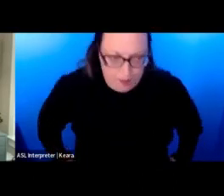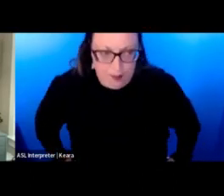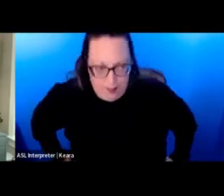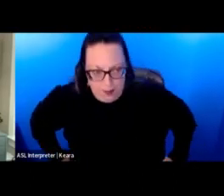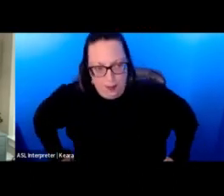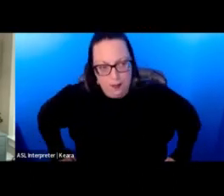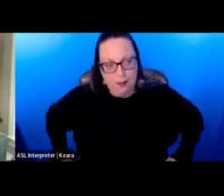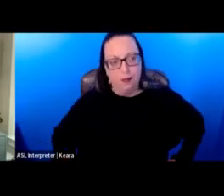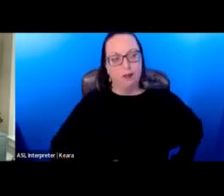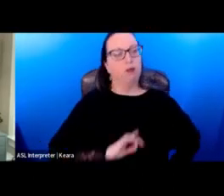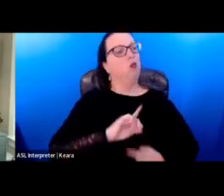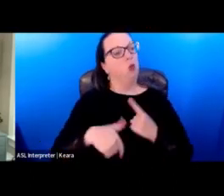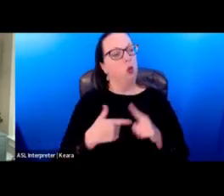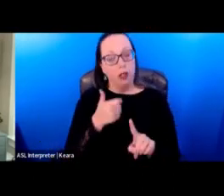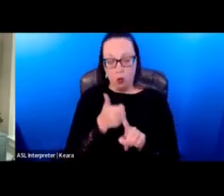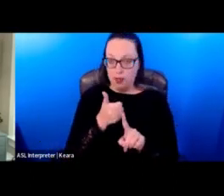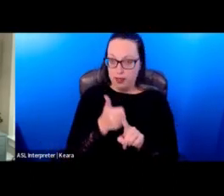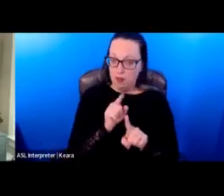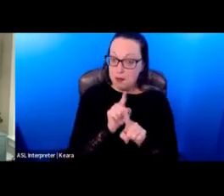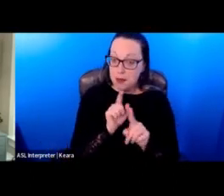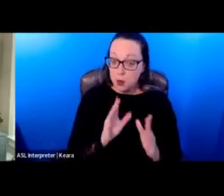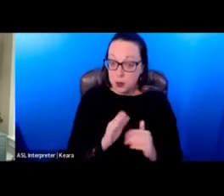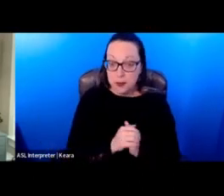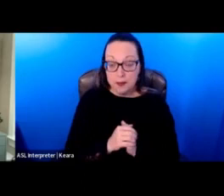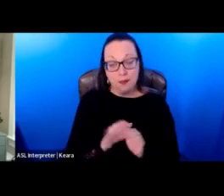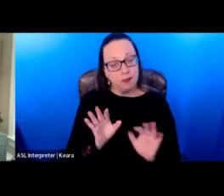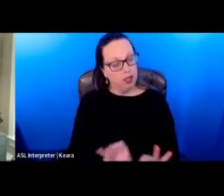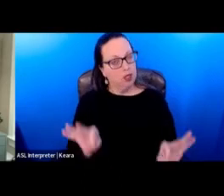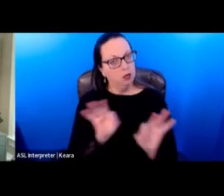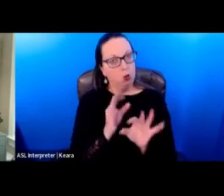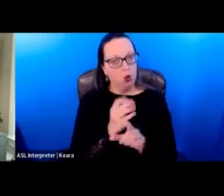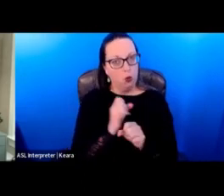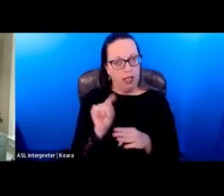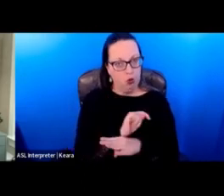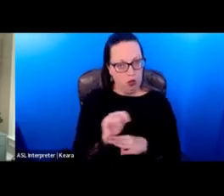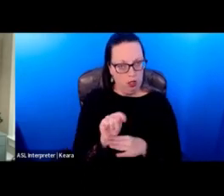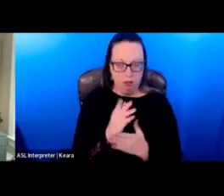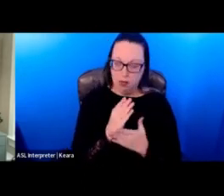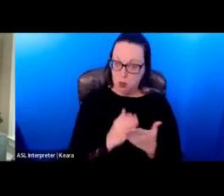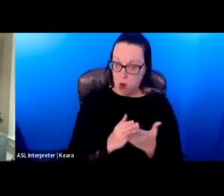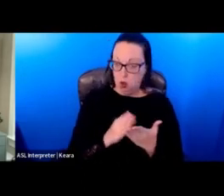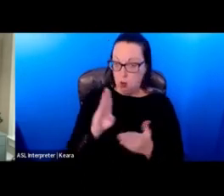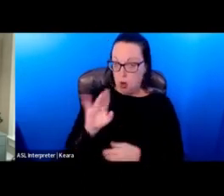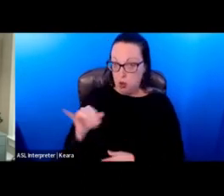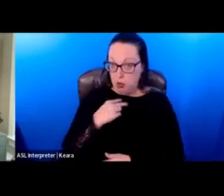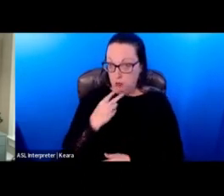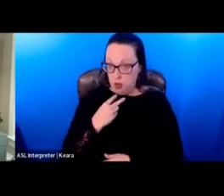a mentor, it's important to receive training that as part of brain injury voices we received training from from the hospital